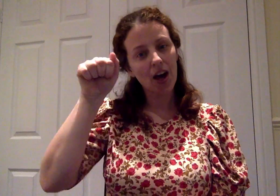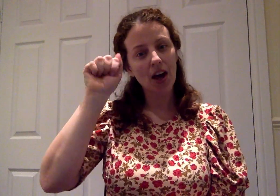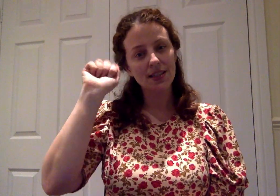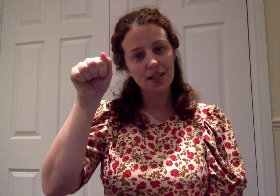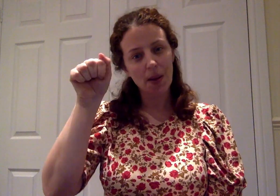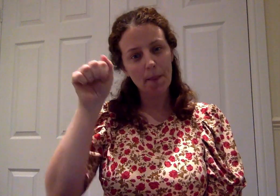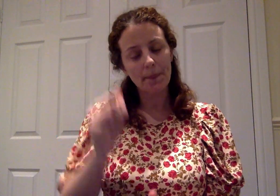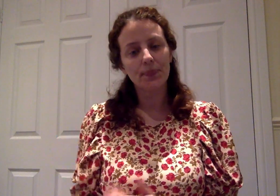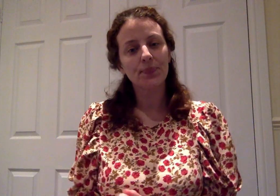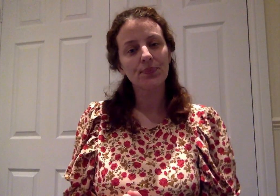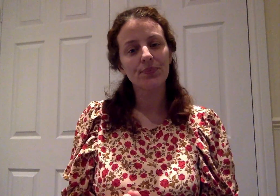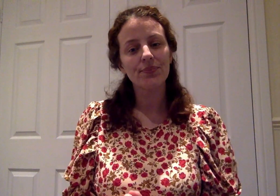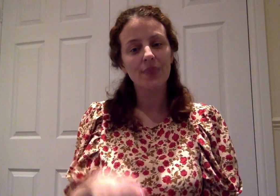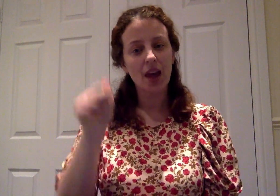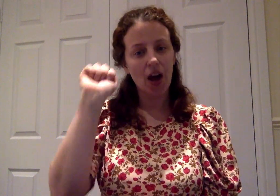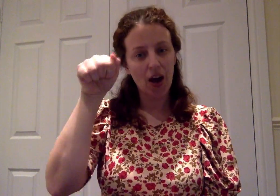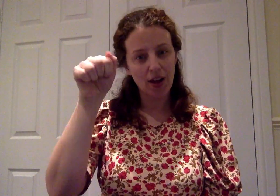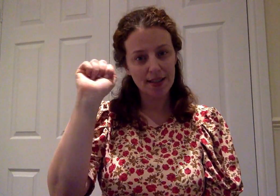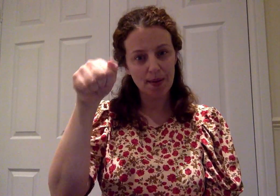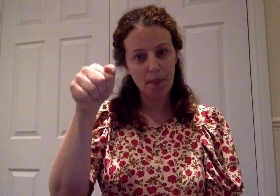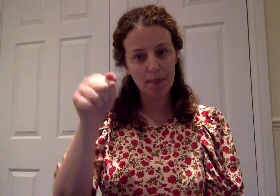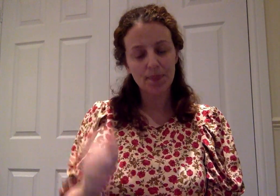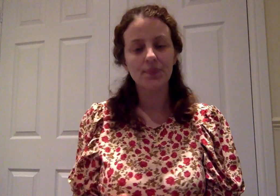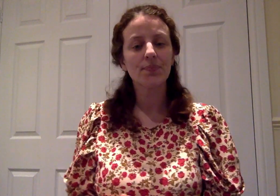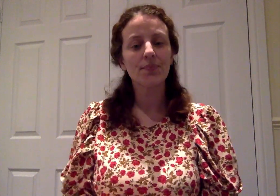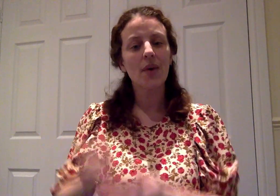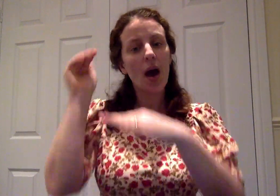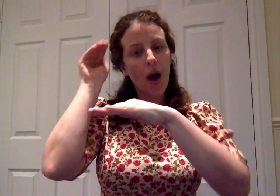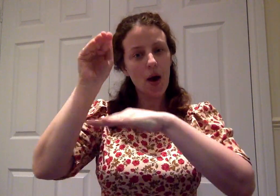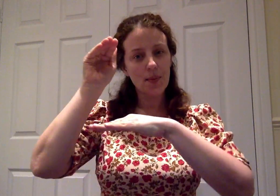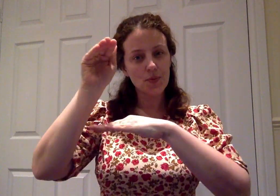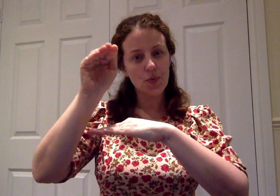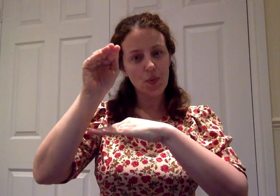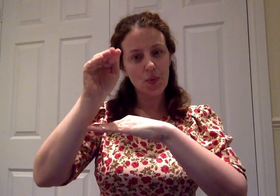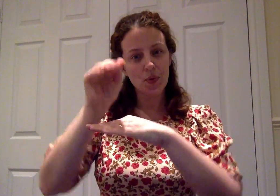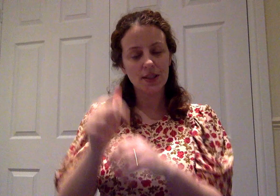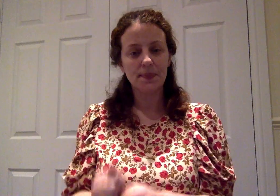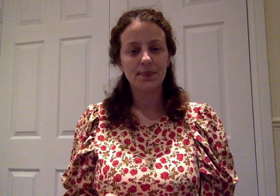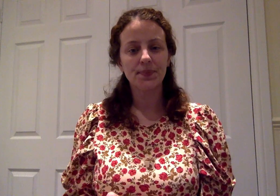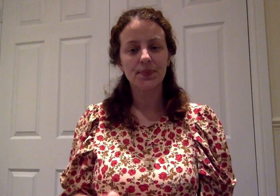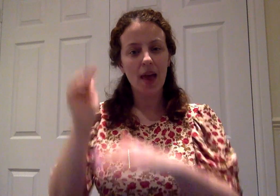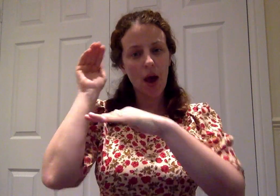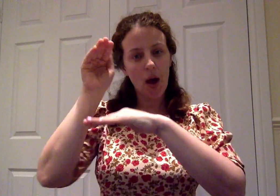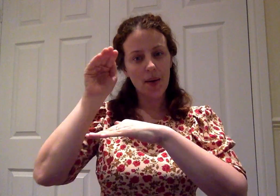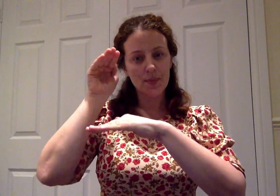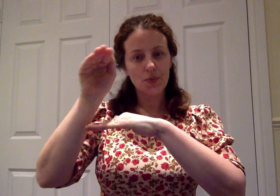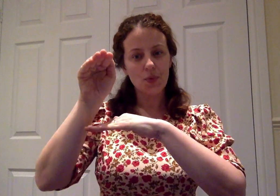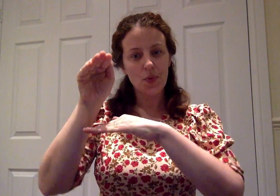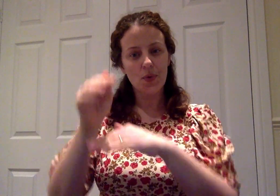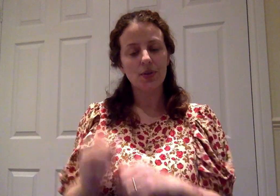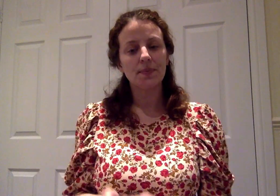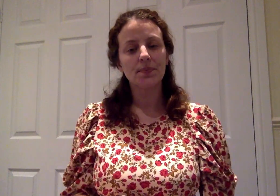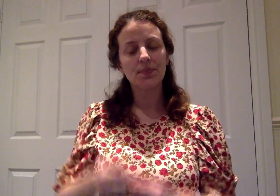CUSTOM ABROAD [foreign]